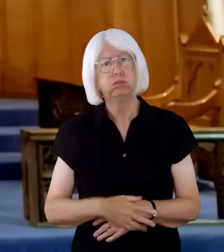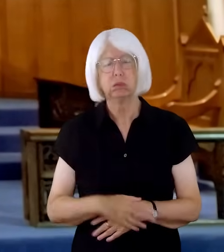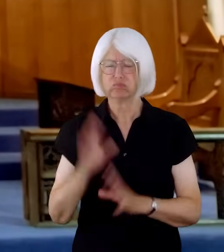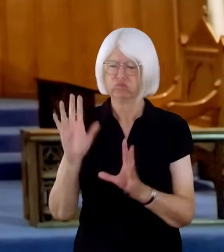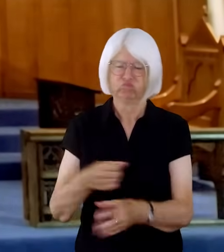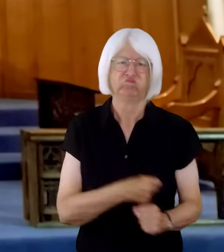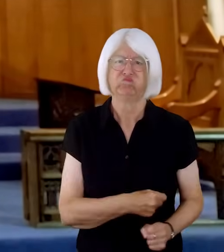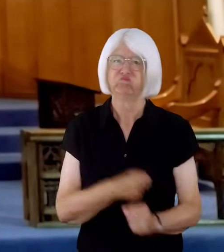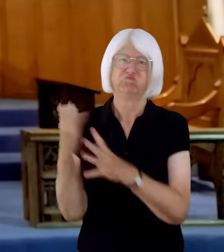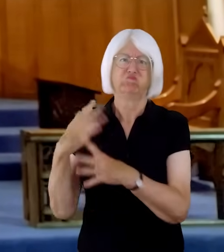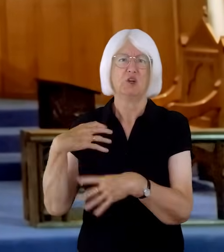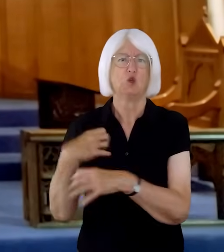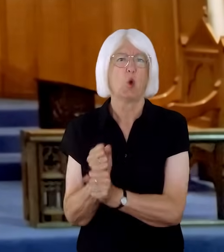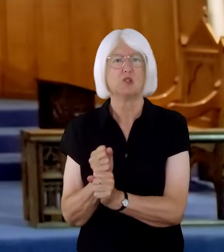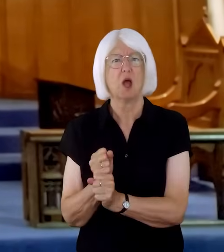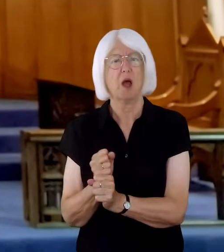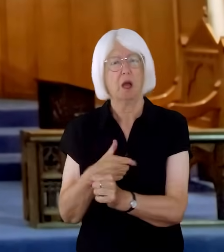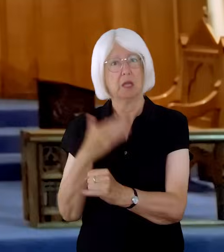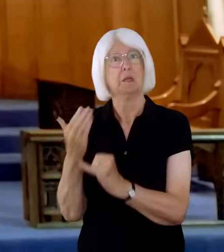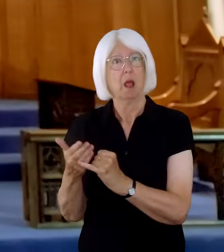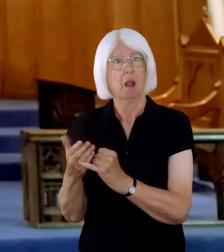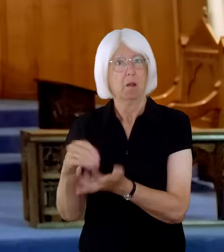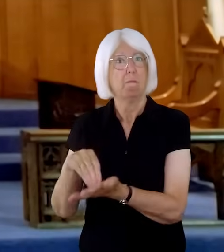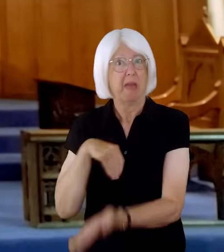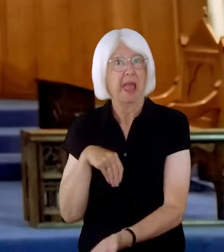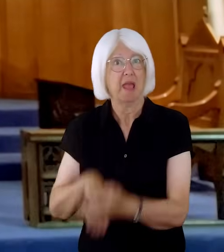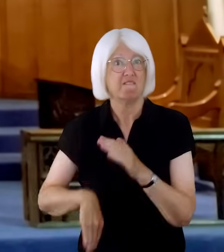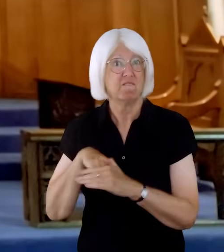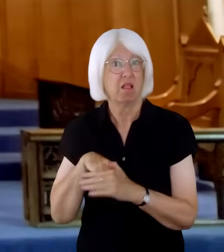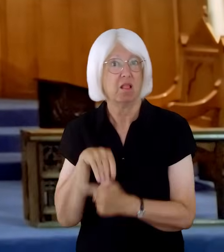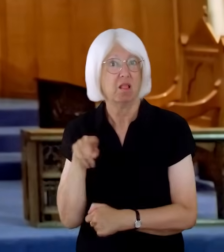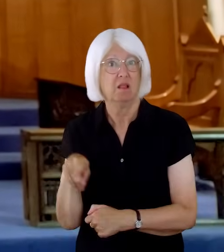his lord handed him over to be tortured until he should pay his entire debt.